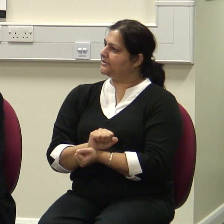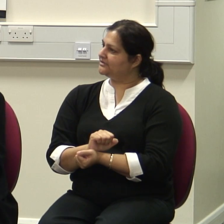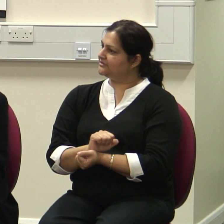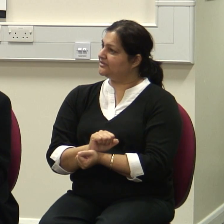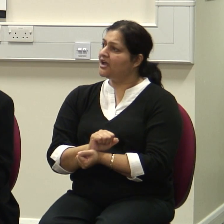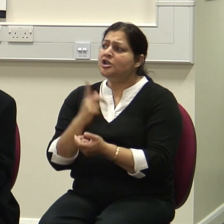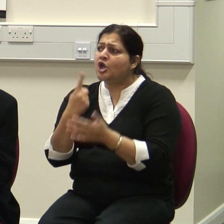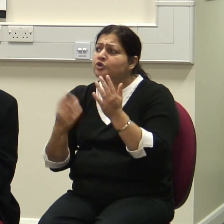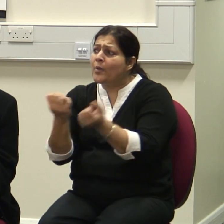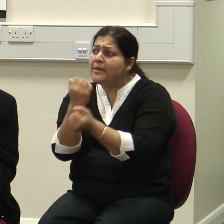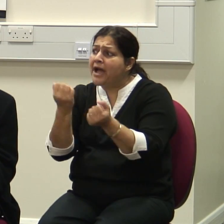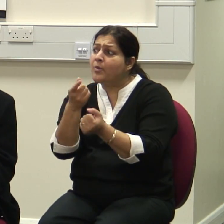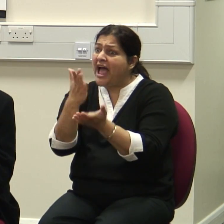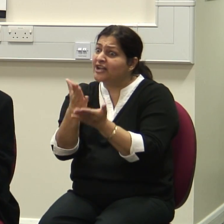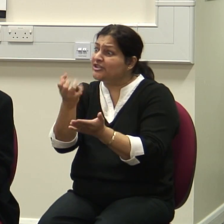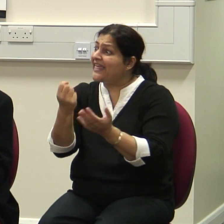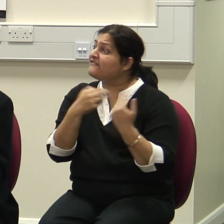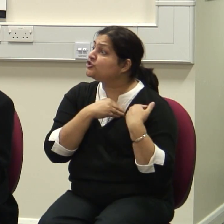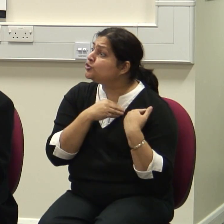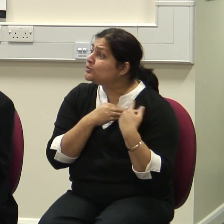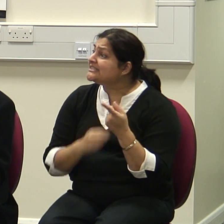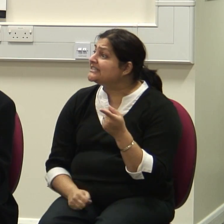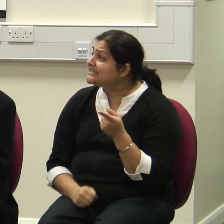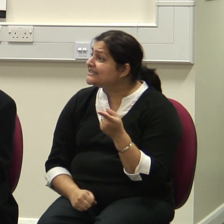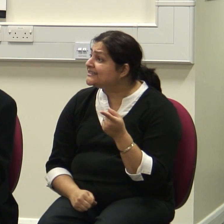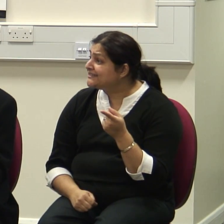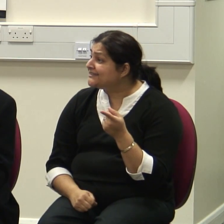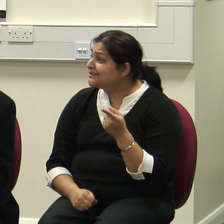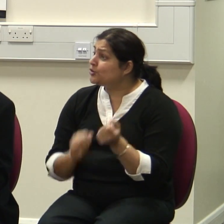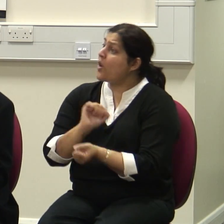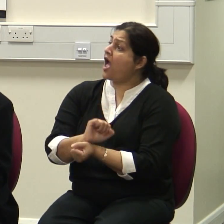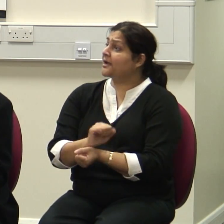this is a goldmine you're opening up and I've written extensively about that, if the psychiatrist